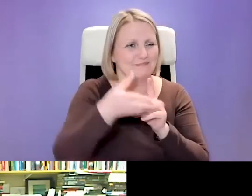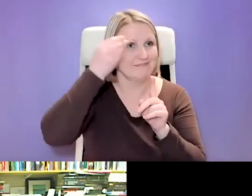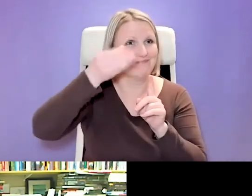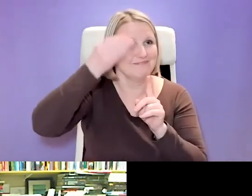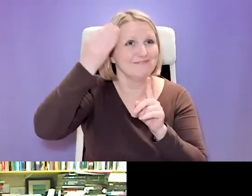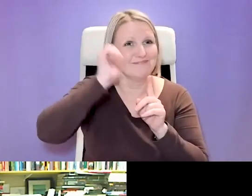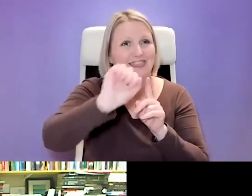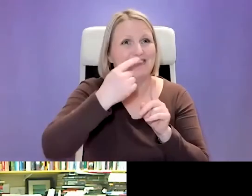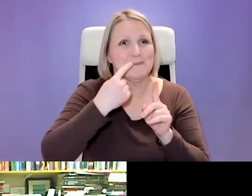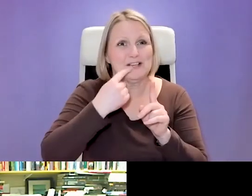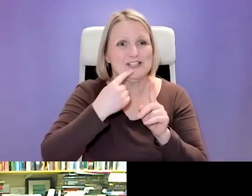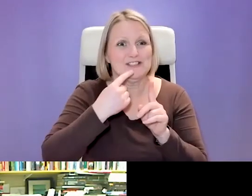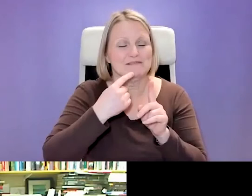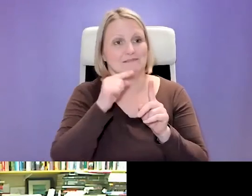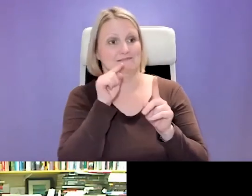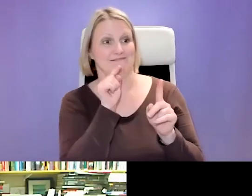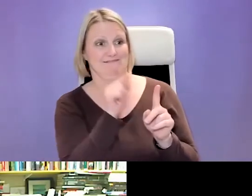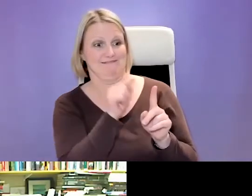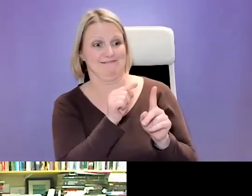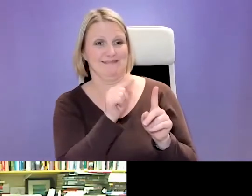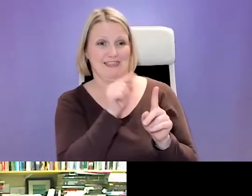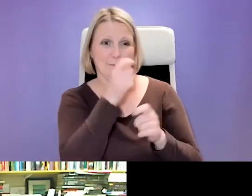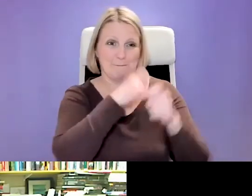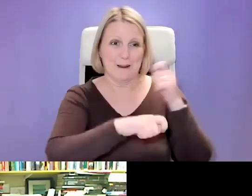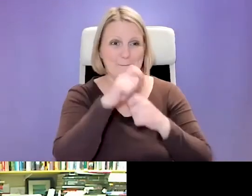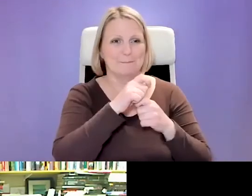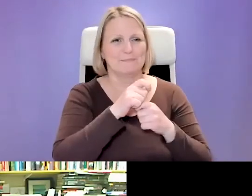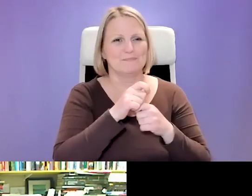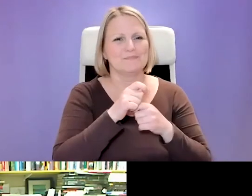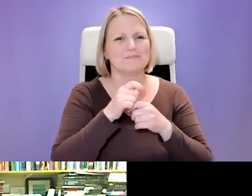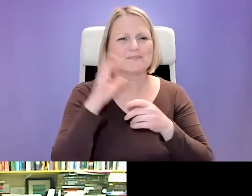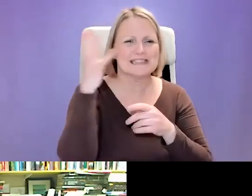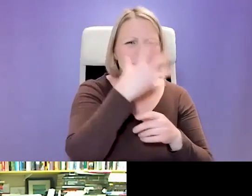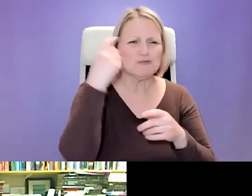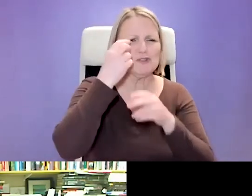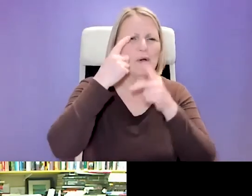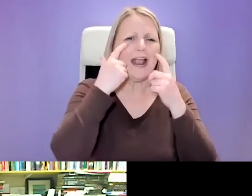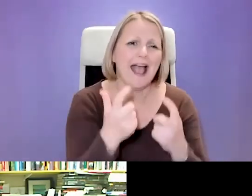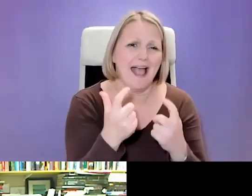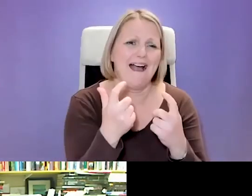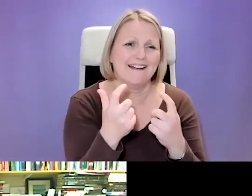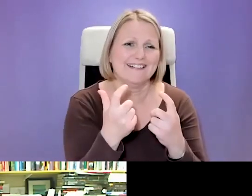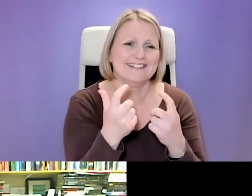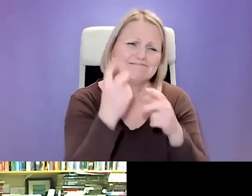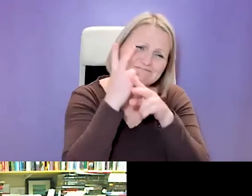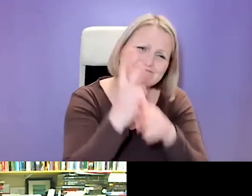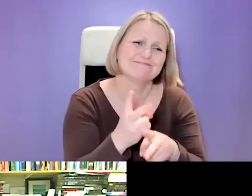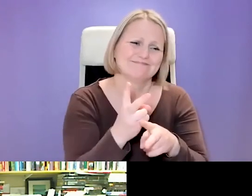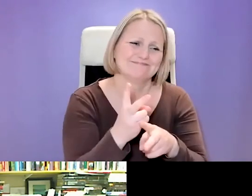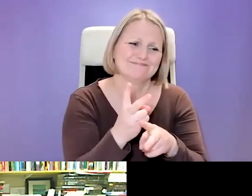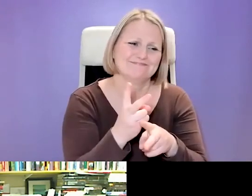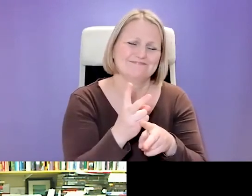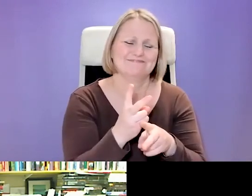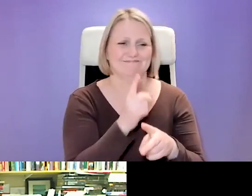an act of Spiritual care and that the idea that just because he can remember things